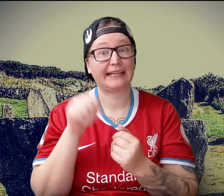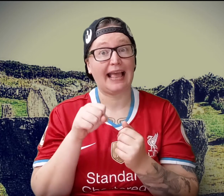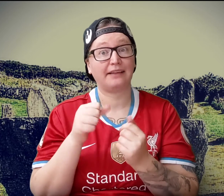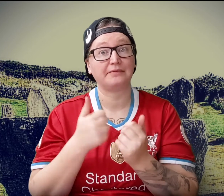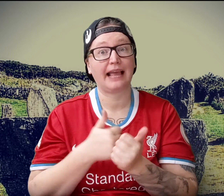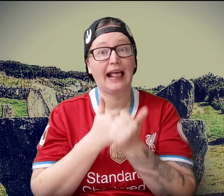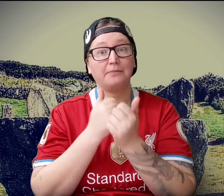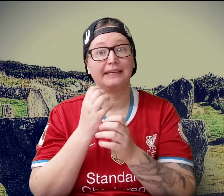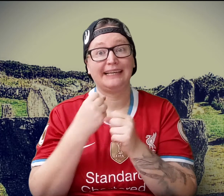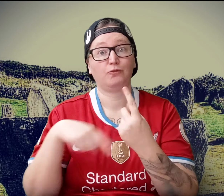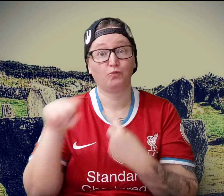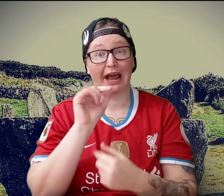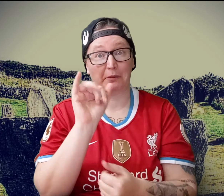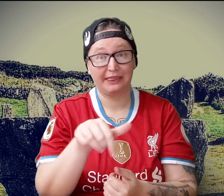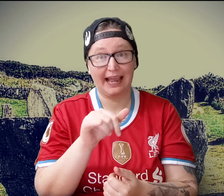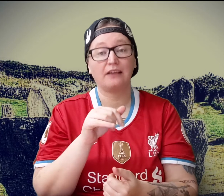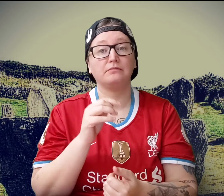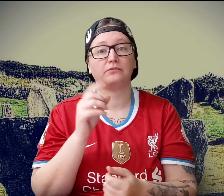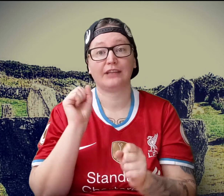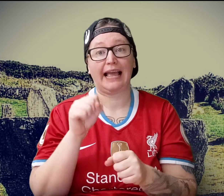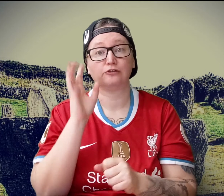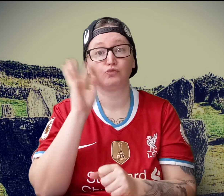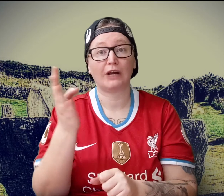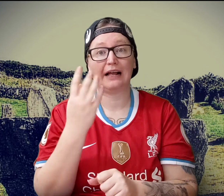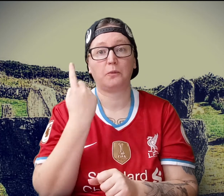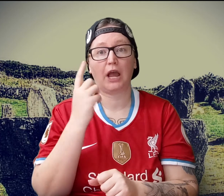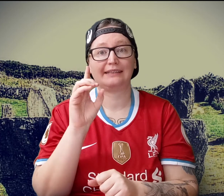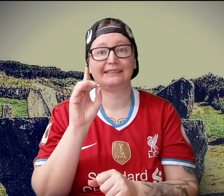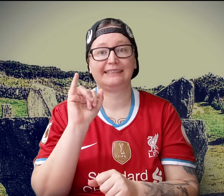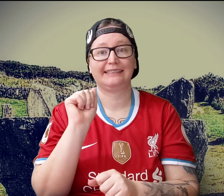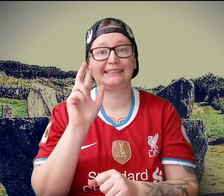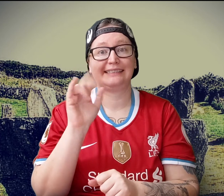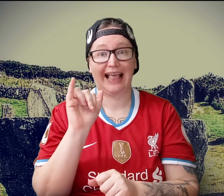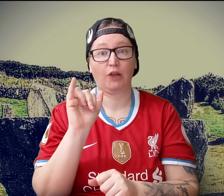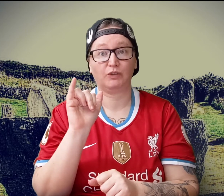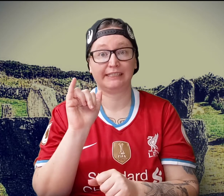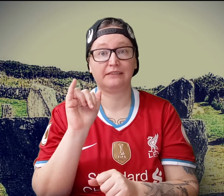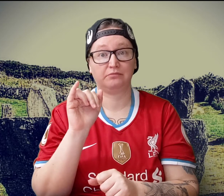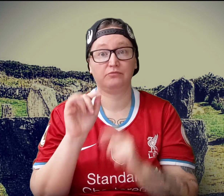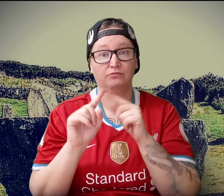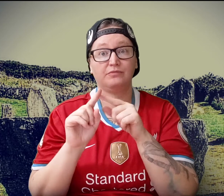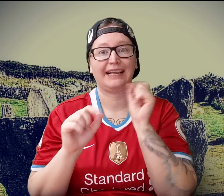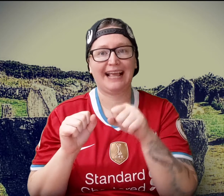the one exception that you can kind of get around that is you are able to create one diary